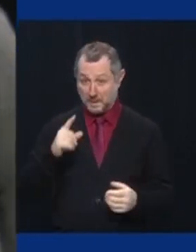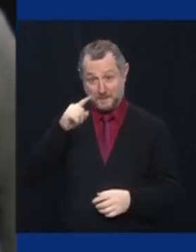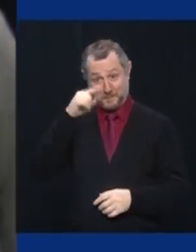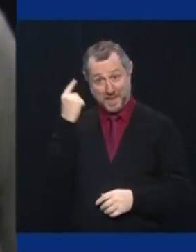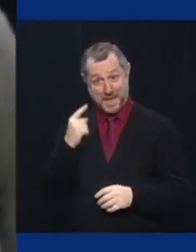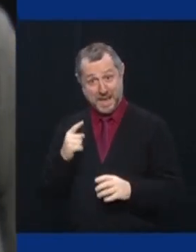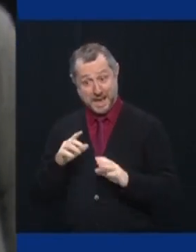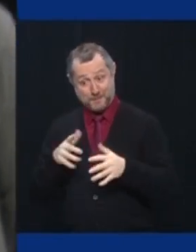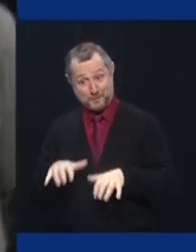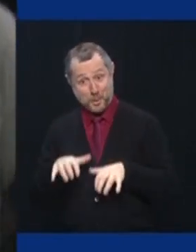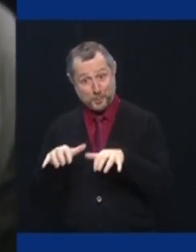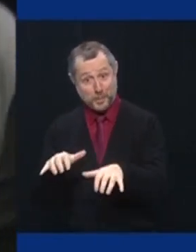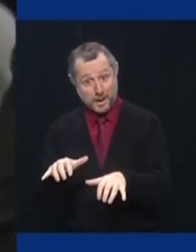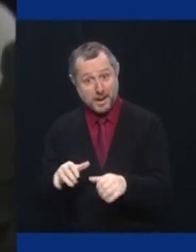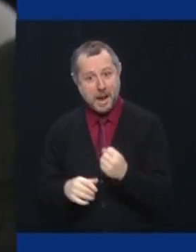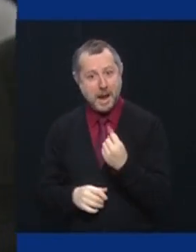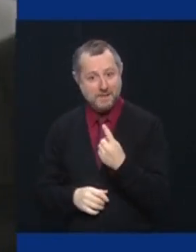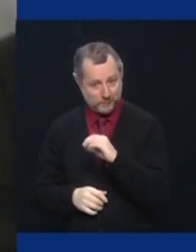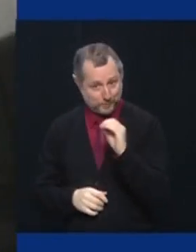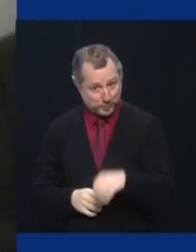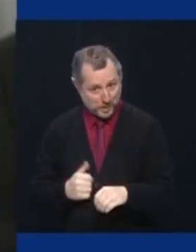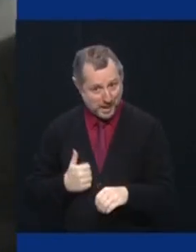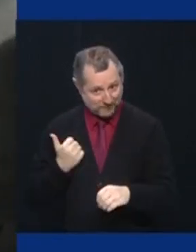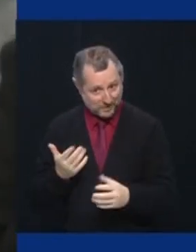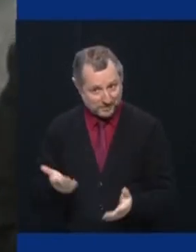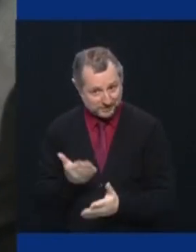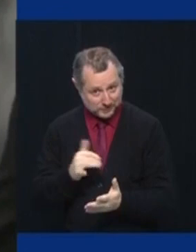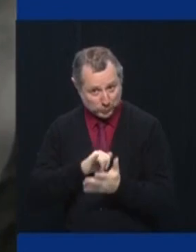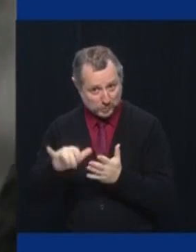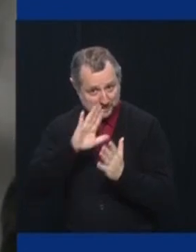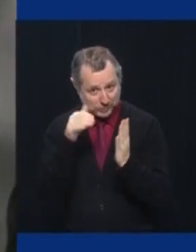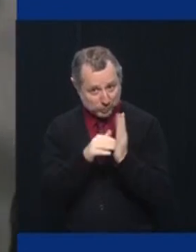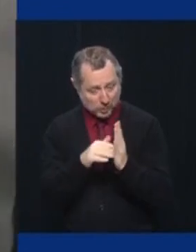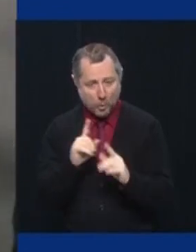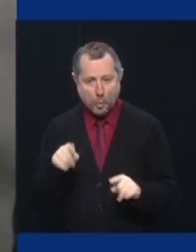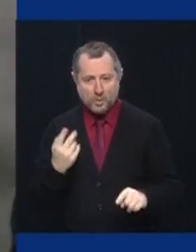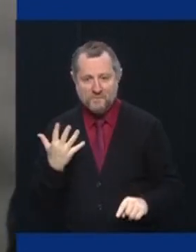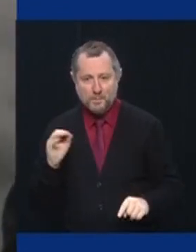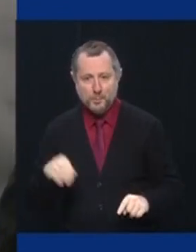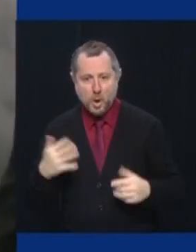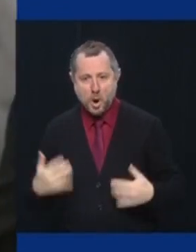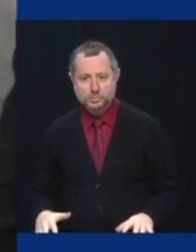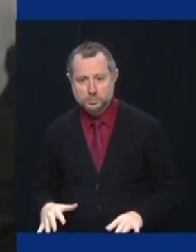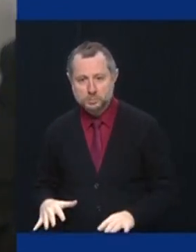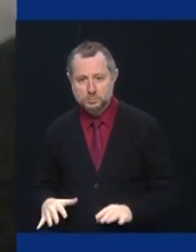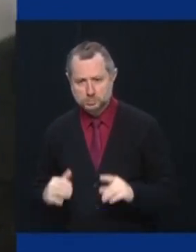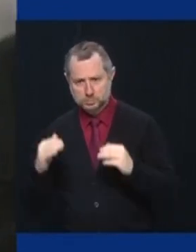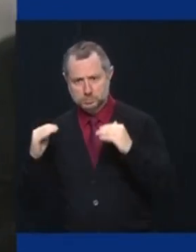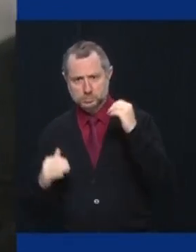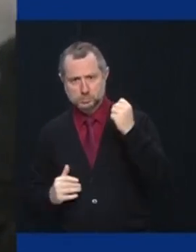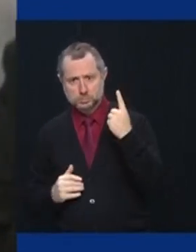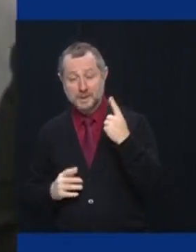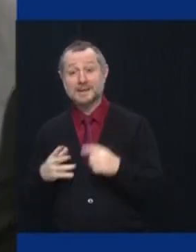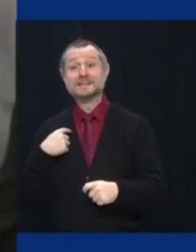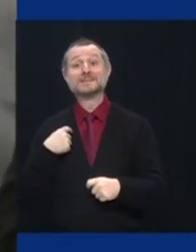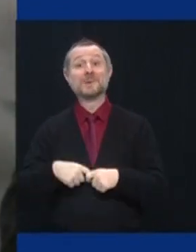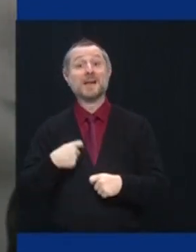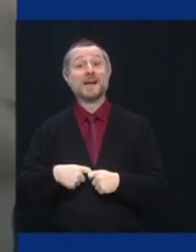87% OF THE POPULATION, 94% OF THE VACCINE. BLACK POPULATION, 11%.